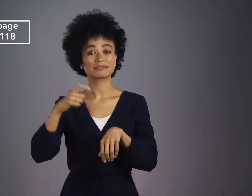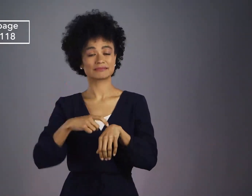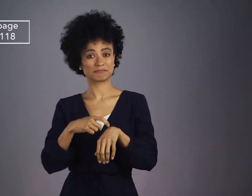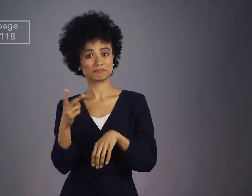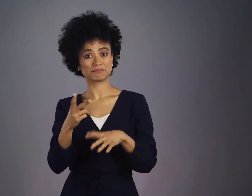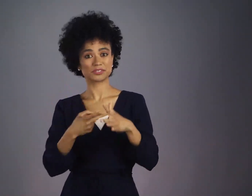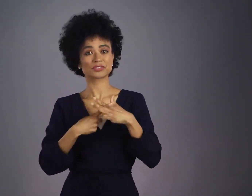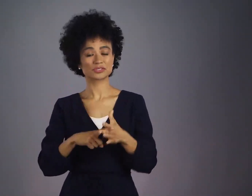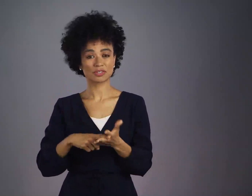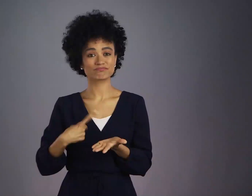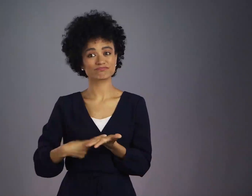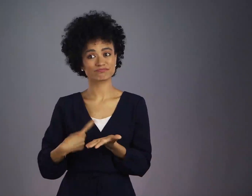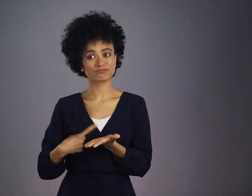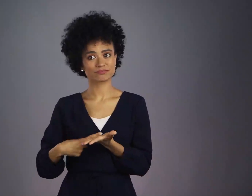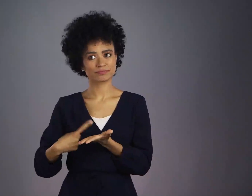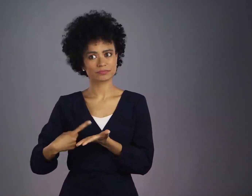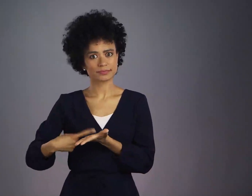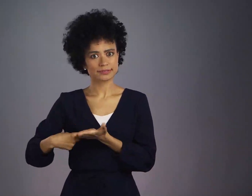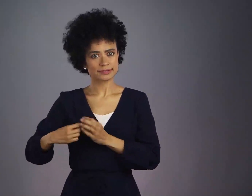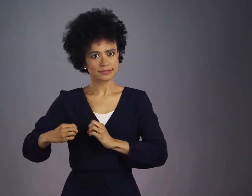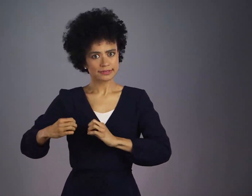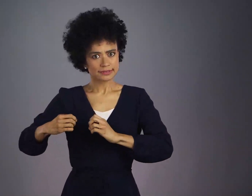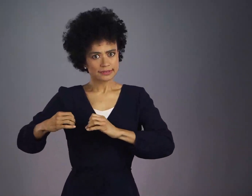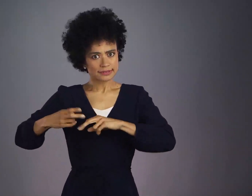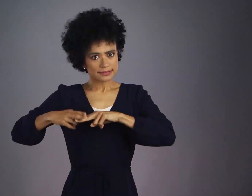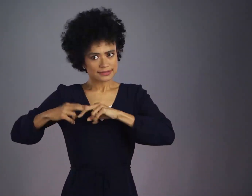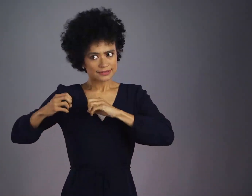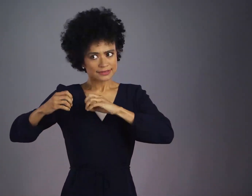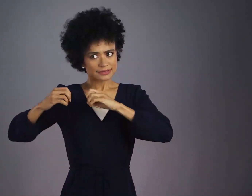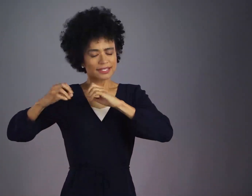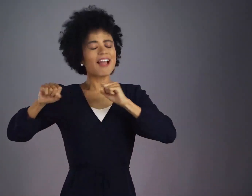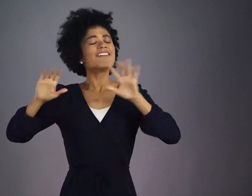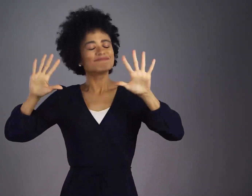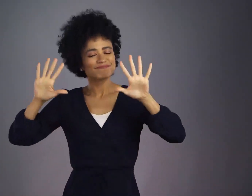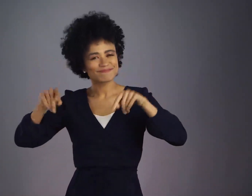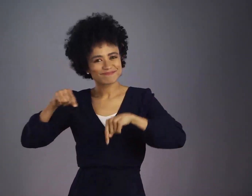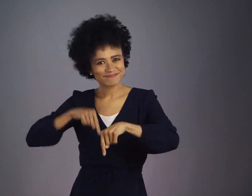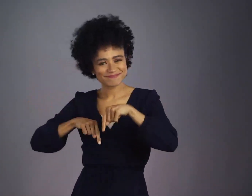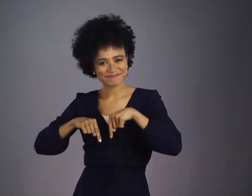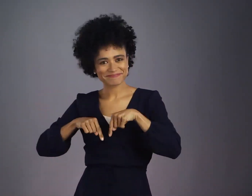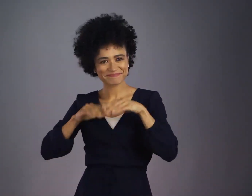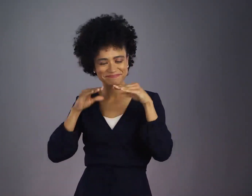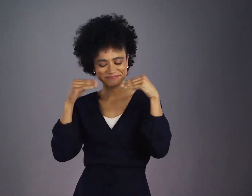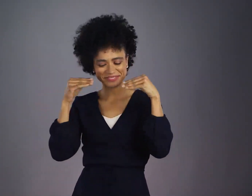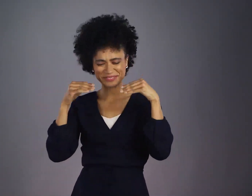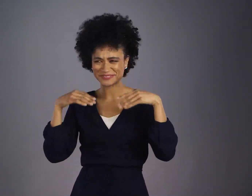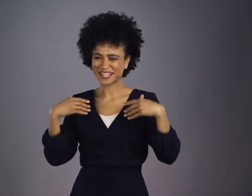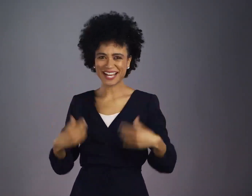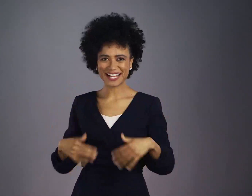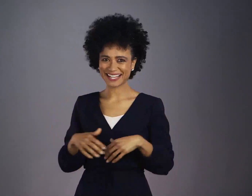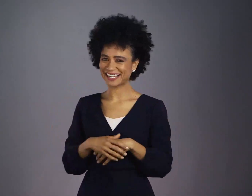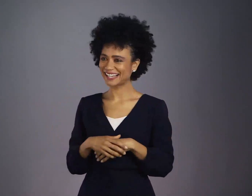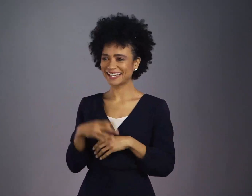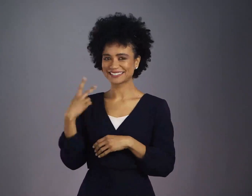Next time you and he have a heated discussion, no matter what the subject, it should be the privilege of either to smile and say,